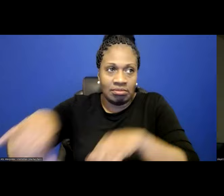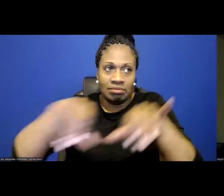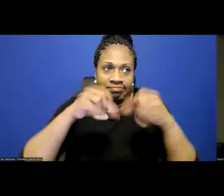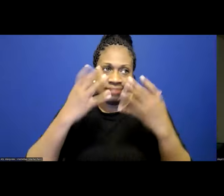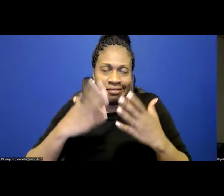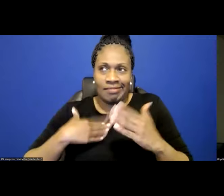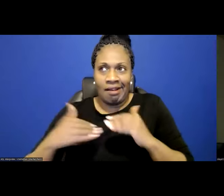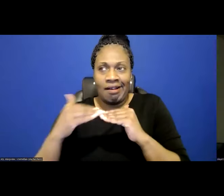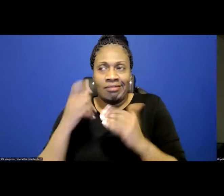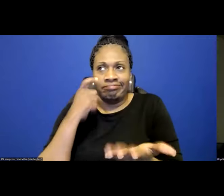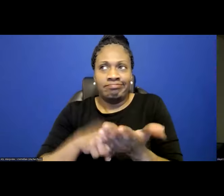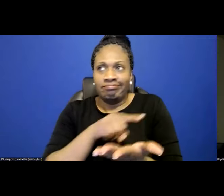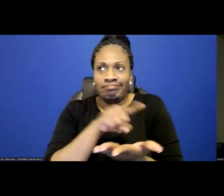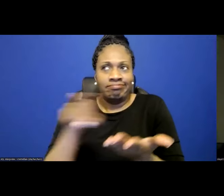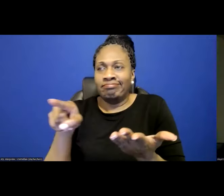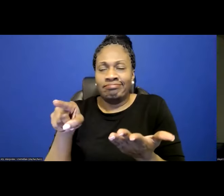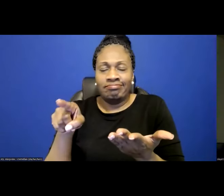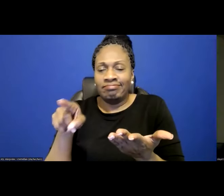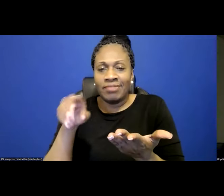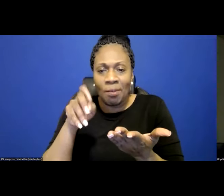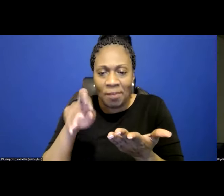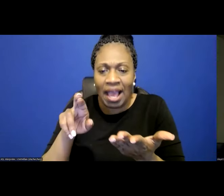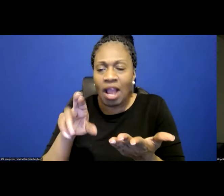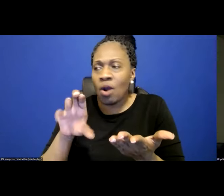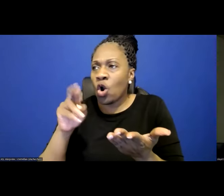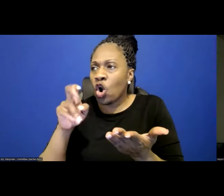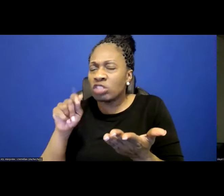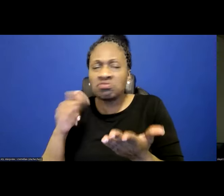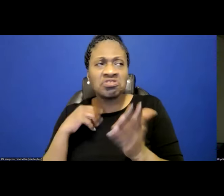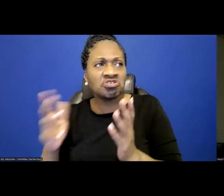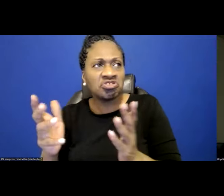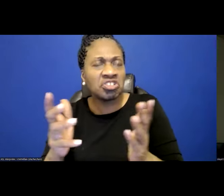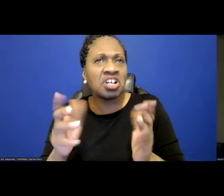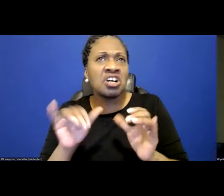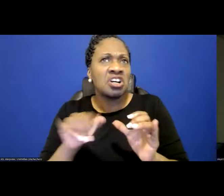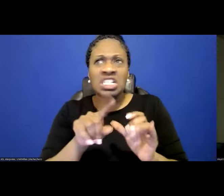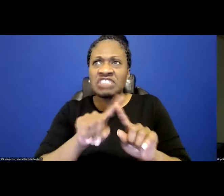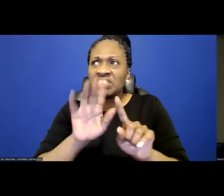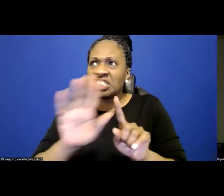certainly in the Paraorchestra and elsewhere talking with colleagues who have different stories